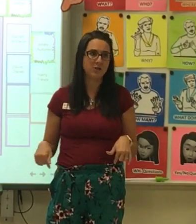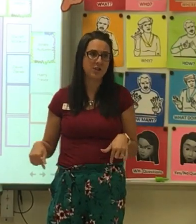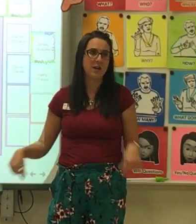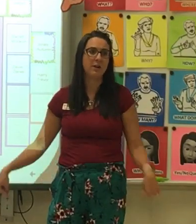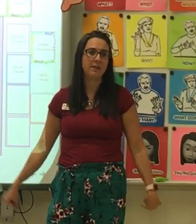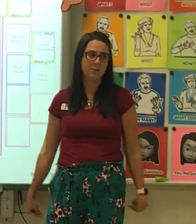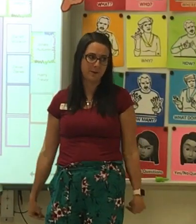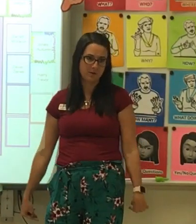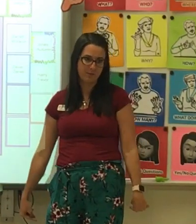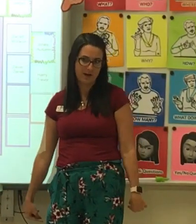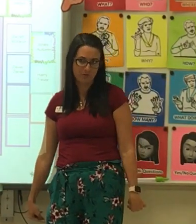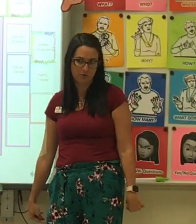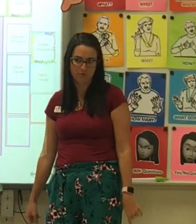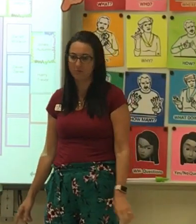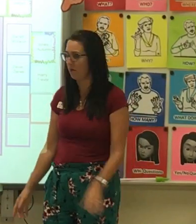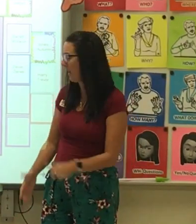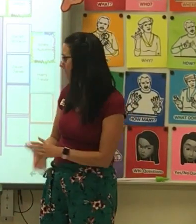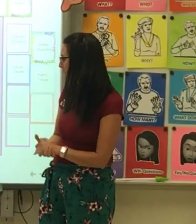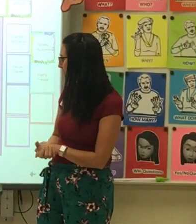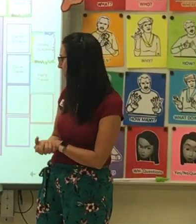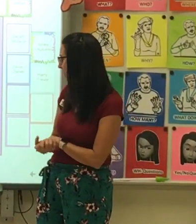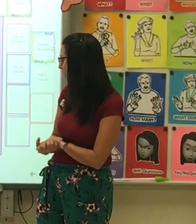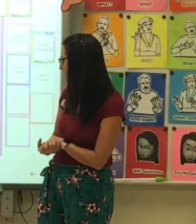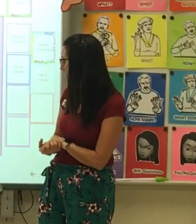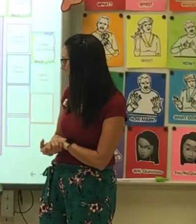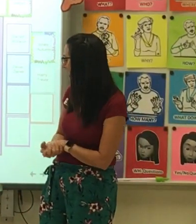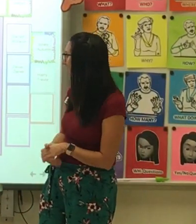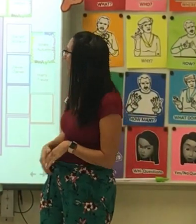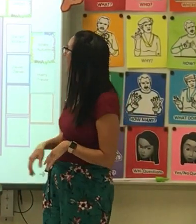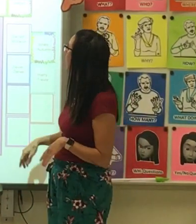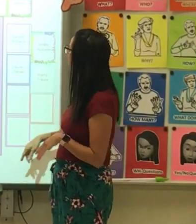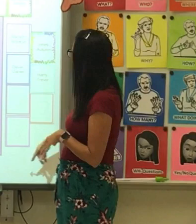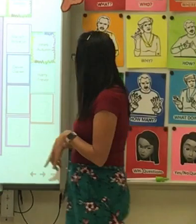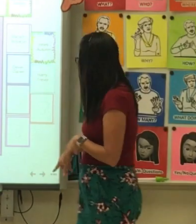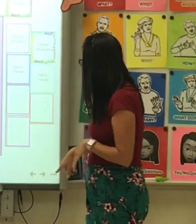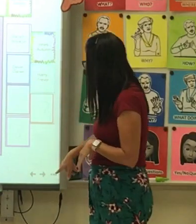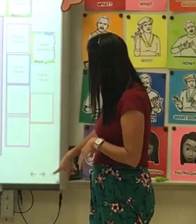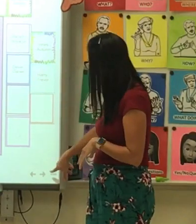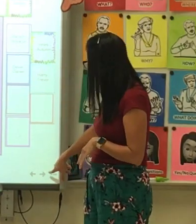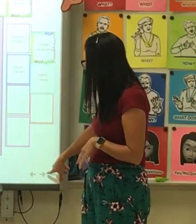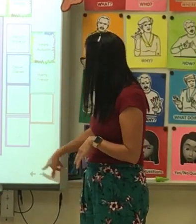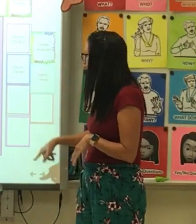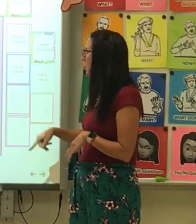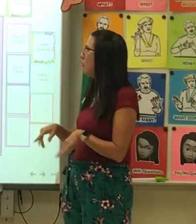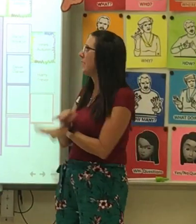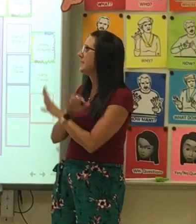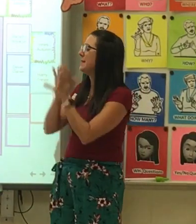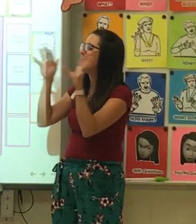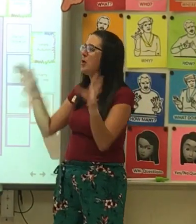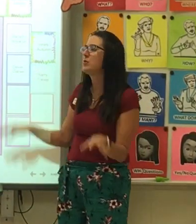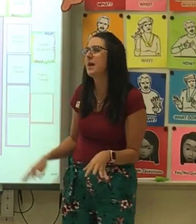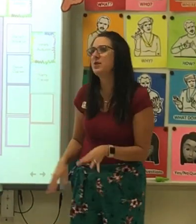at your chair in the physical house okay all right so like I said most days